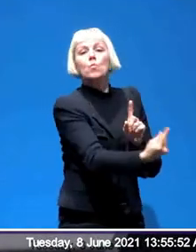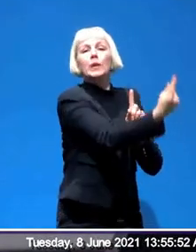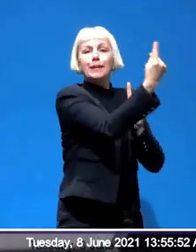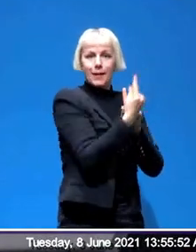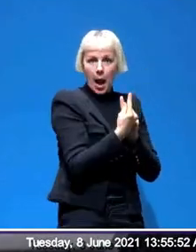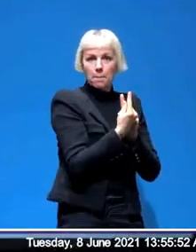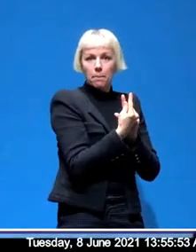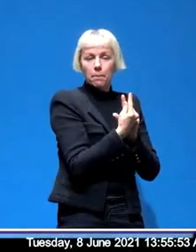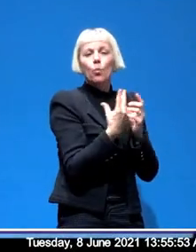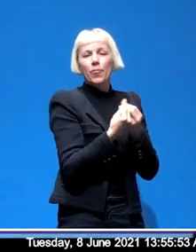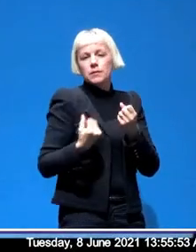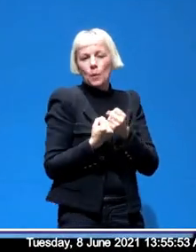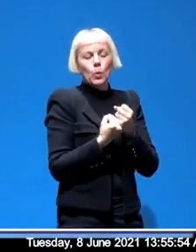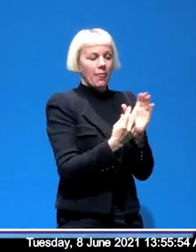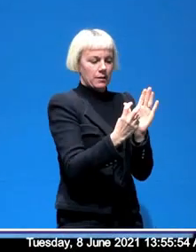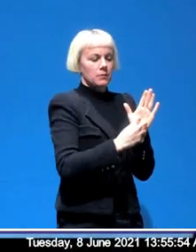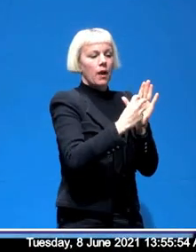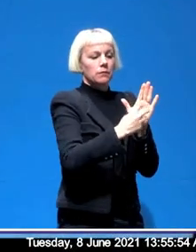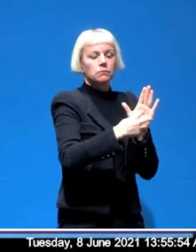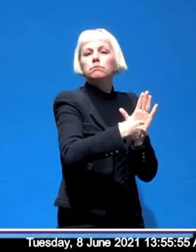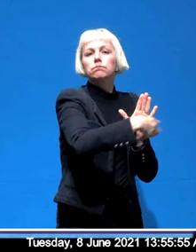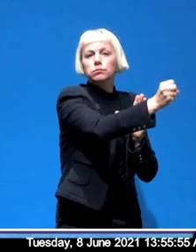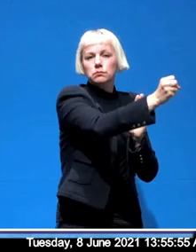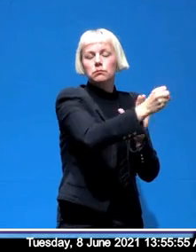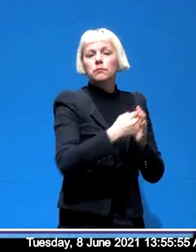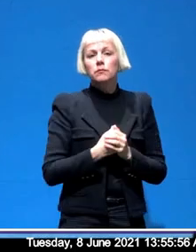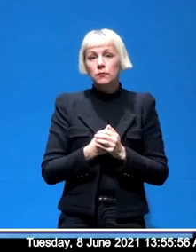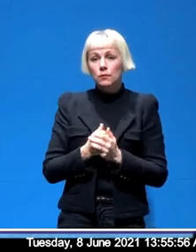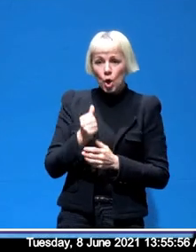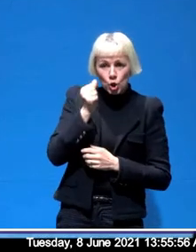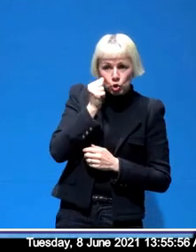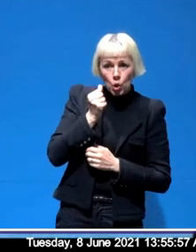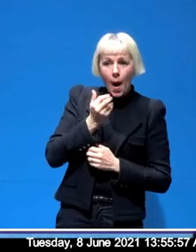Were you aware of any limits on the amount of money that could be held on behalf of Daniel at the house?